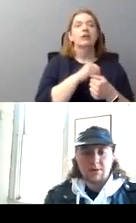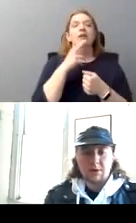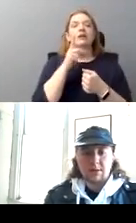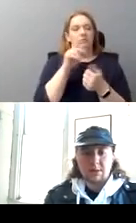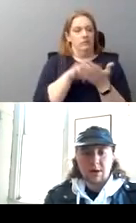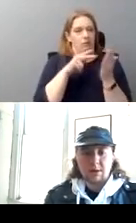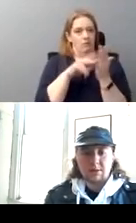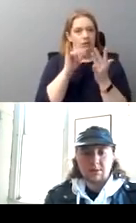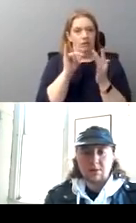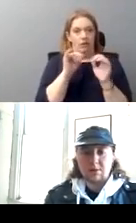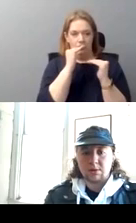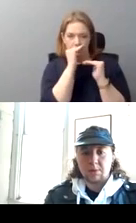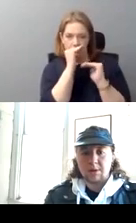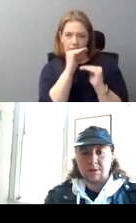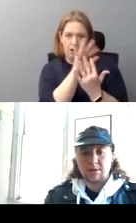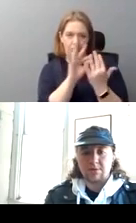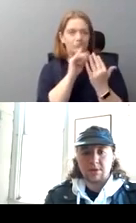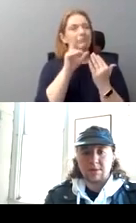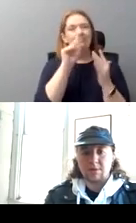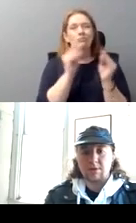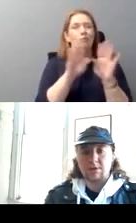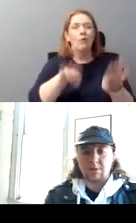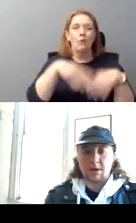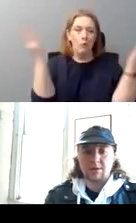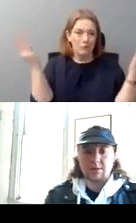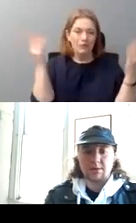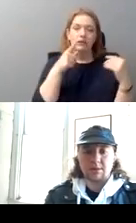of artistic practice through his collaborations and friendships with contemporaries and students.